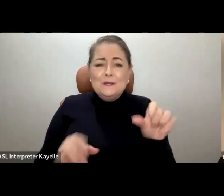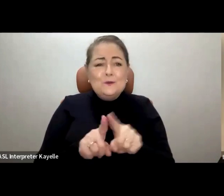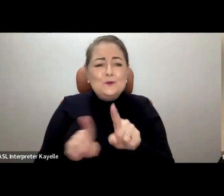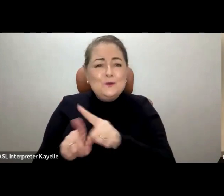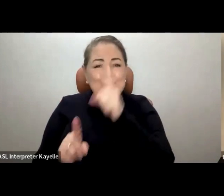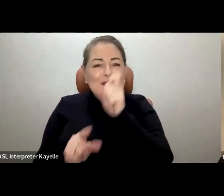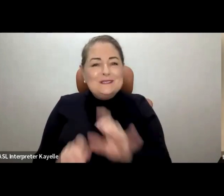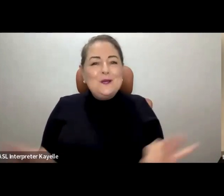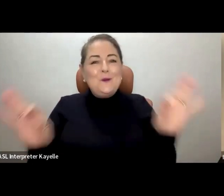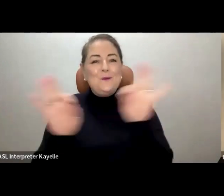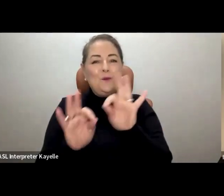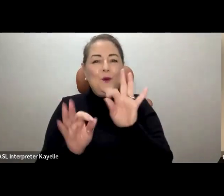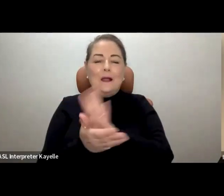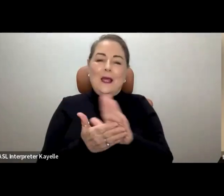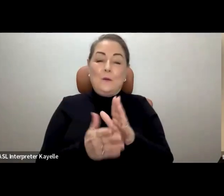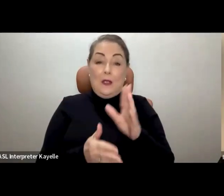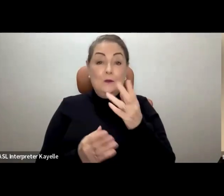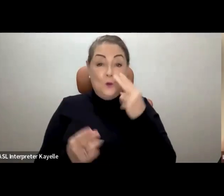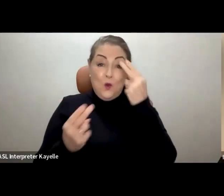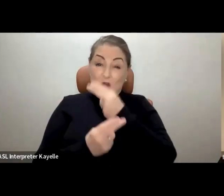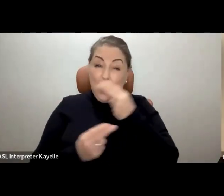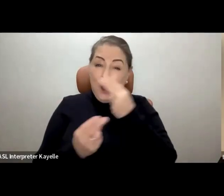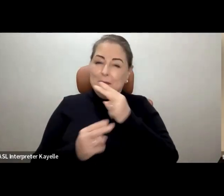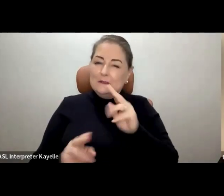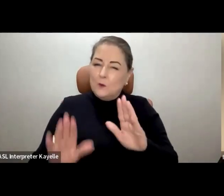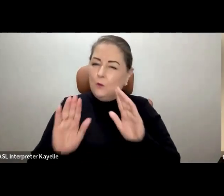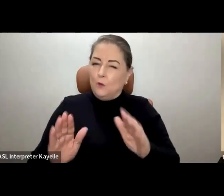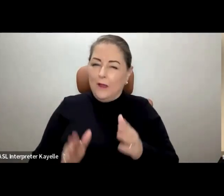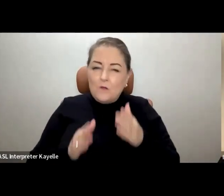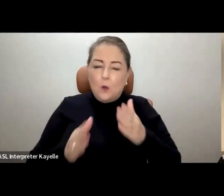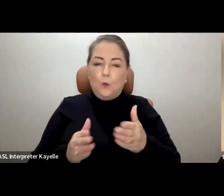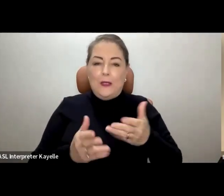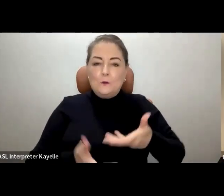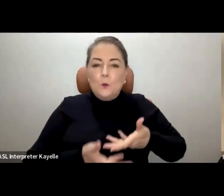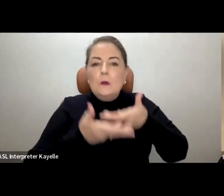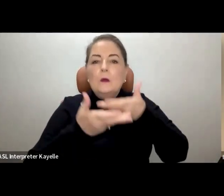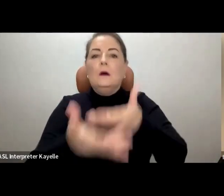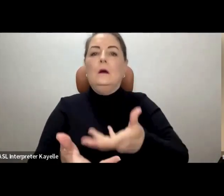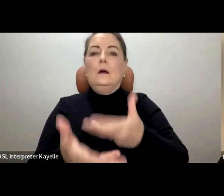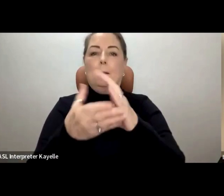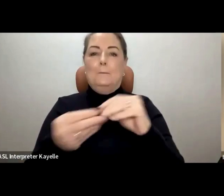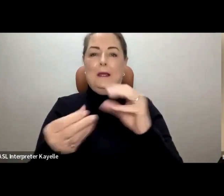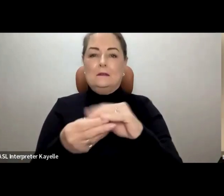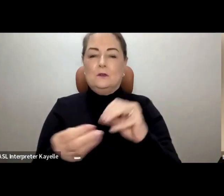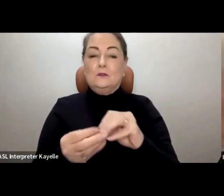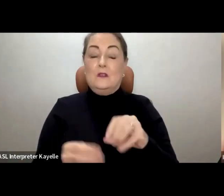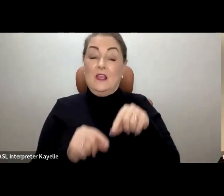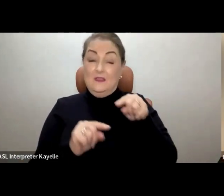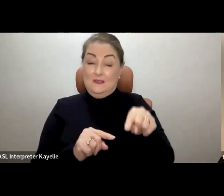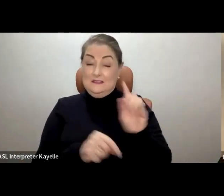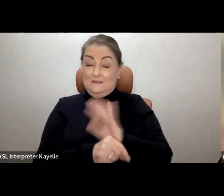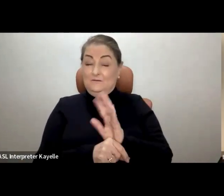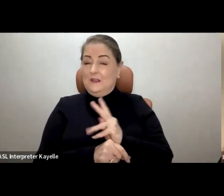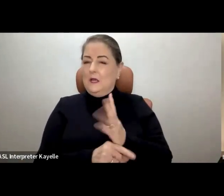way, comedy is a great way to bring a message. This film is packed with messages. I've seen it 100 times. And it's amazing